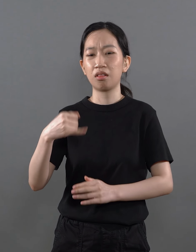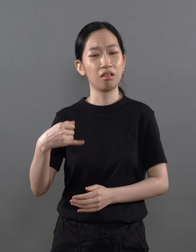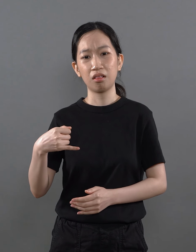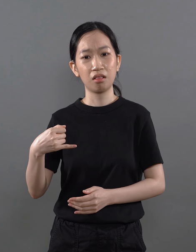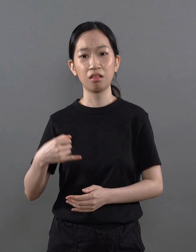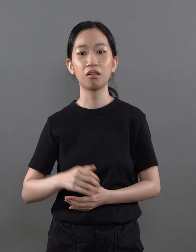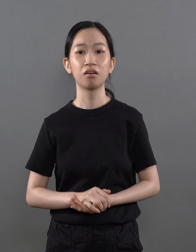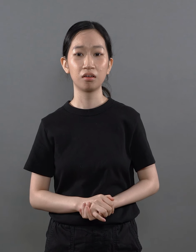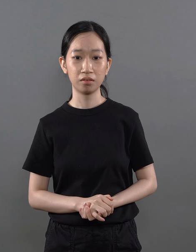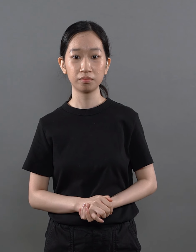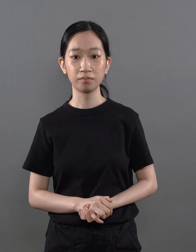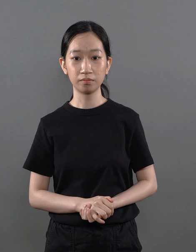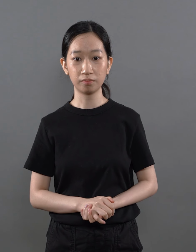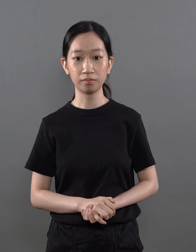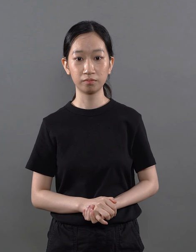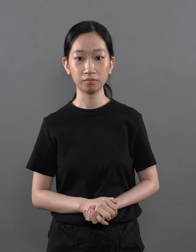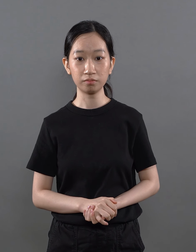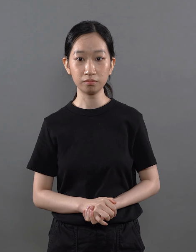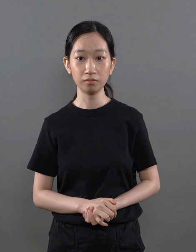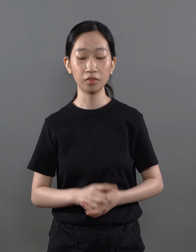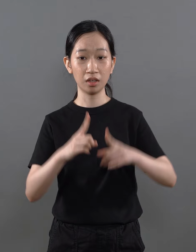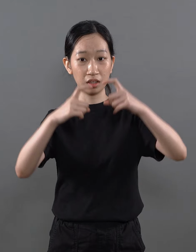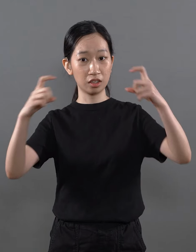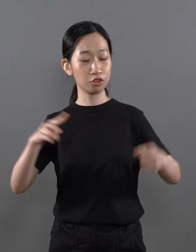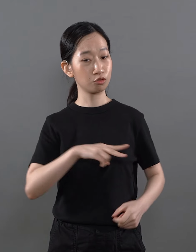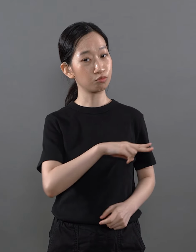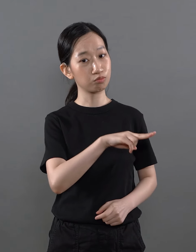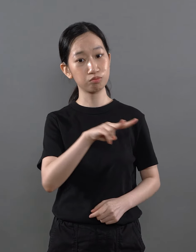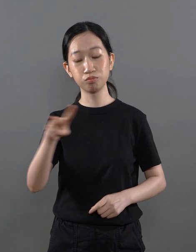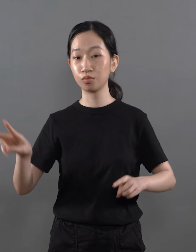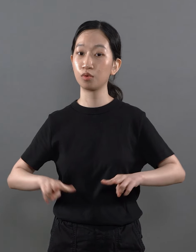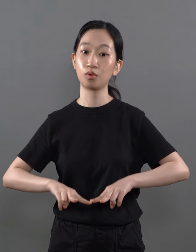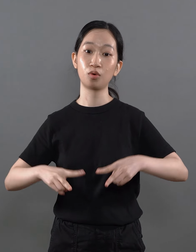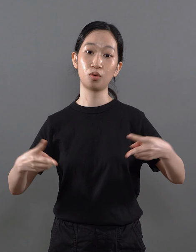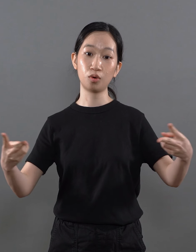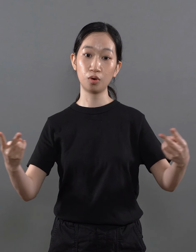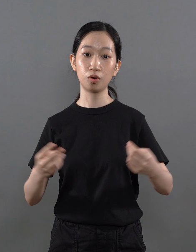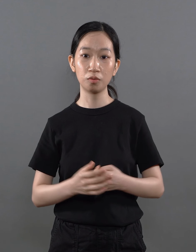looks irresistible And the change to the cityscape